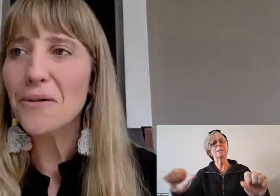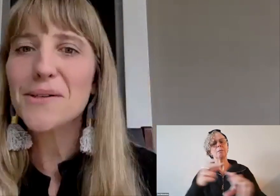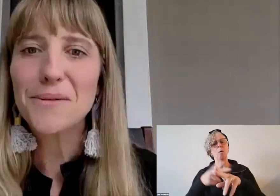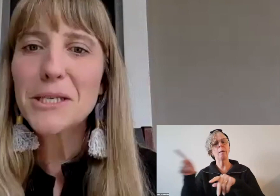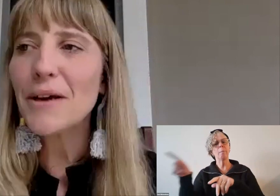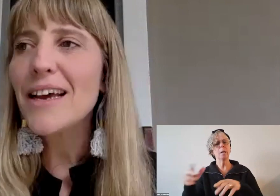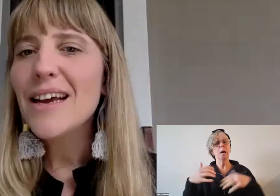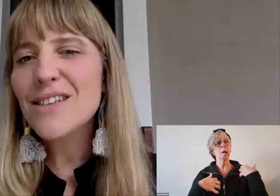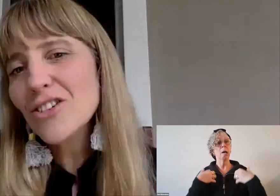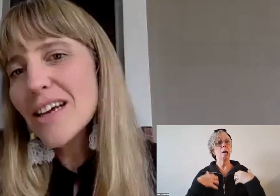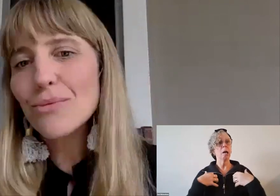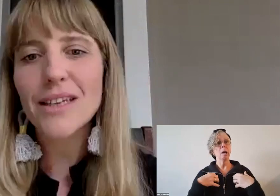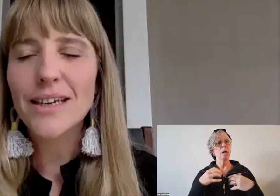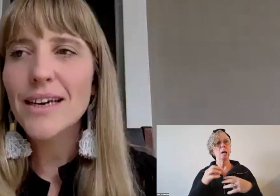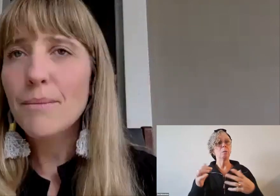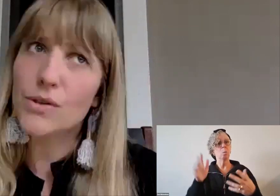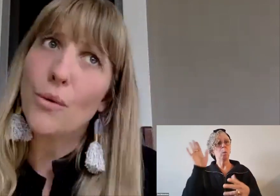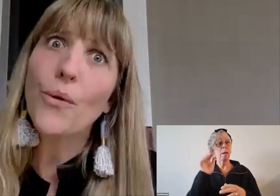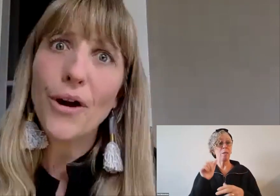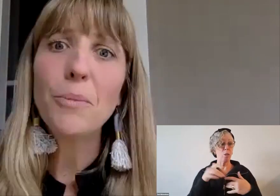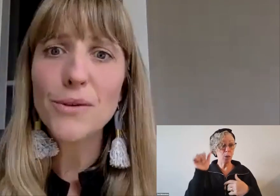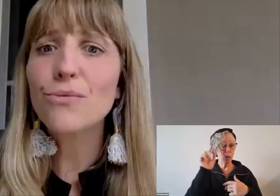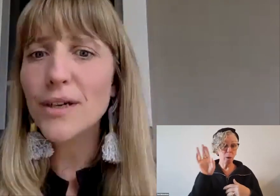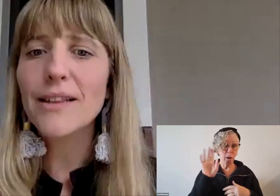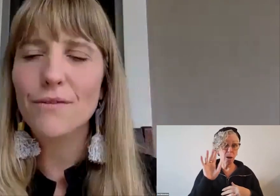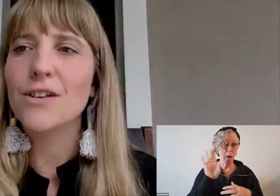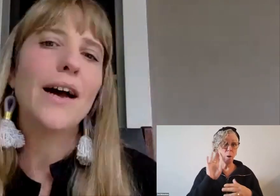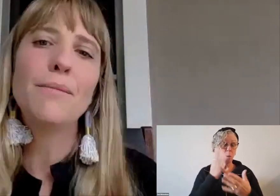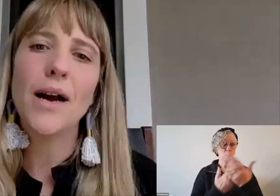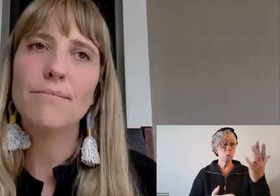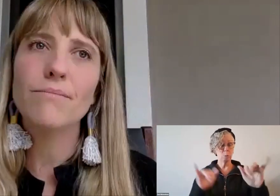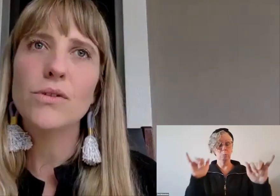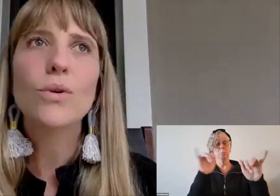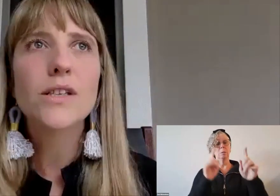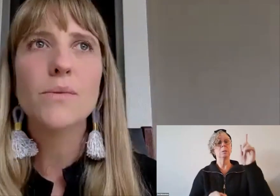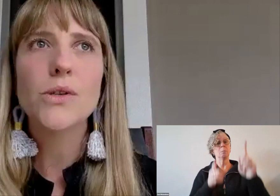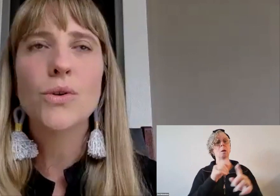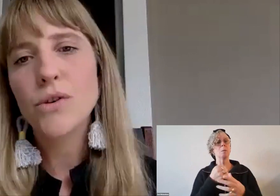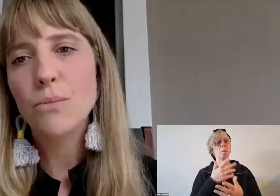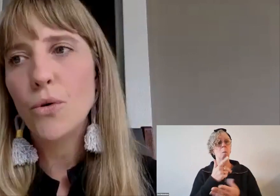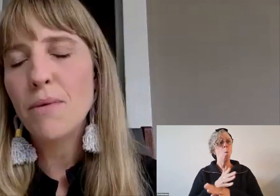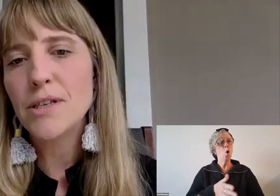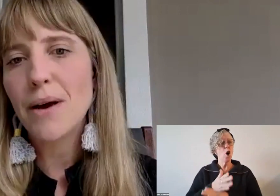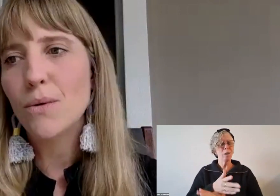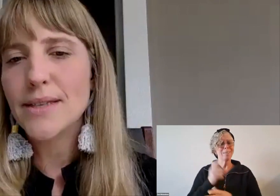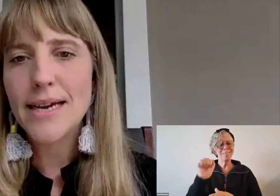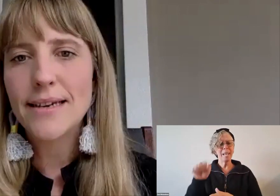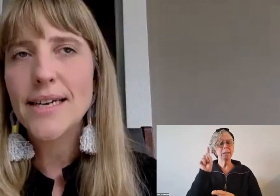you probably hear like horror stories, but it's actually like a really I mean, there was a lot of work, but it was a really lovely time talking to certain board members about what was needed.